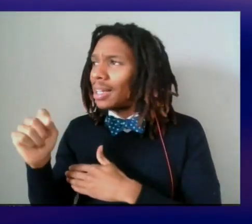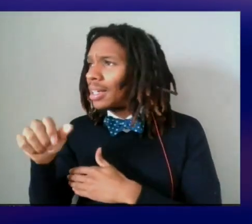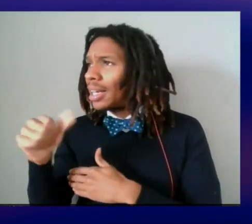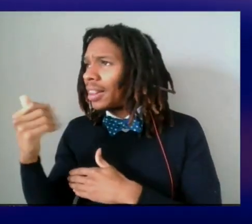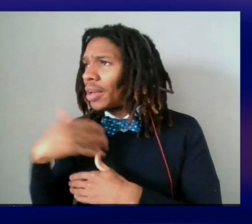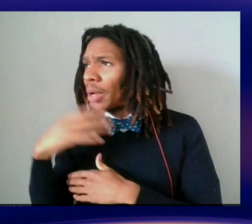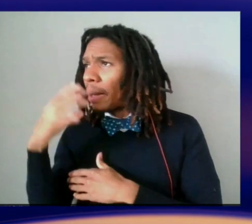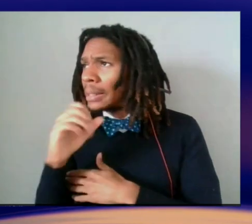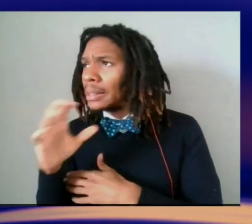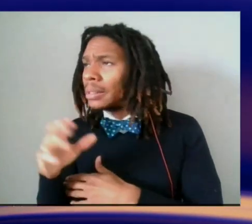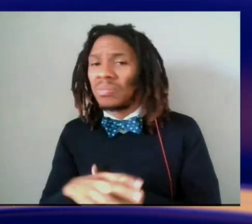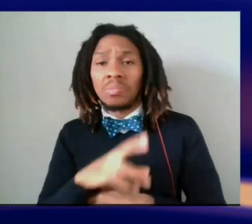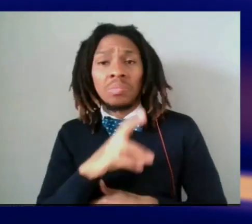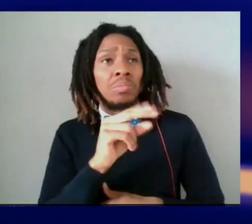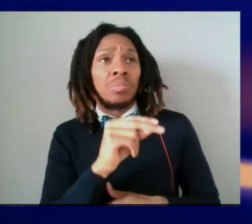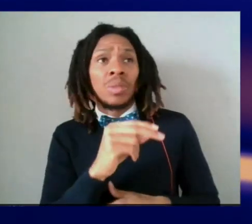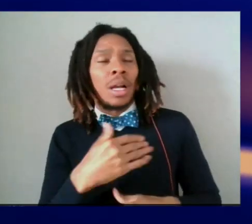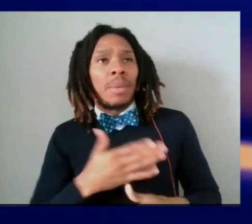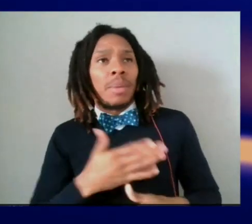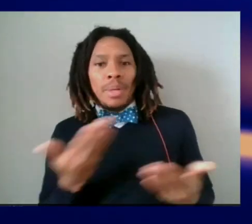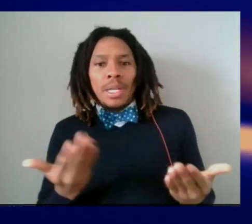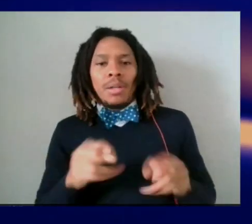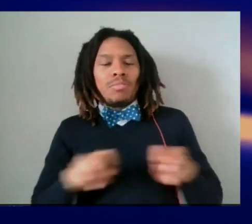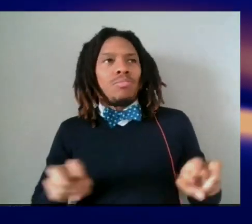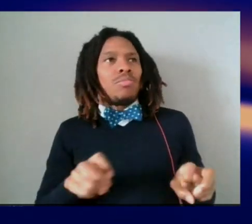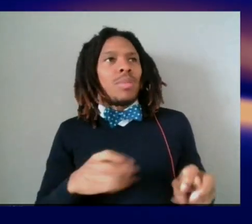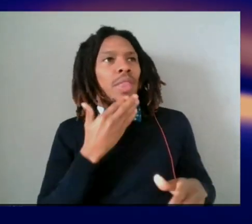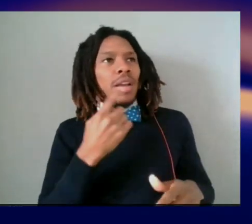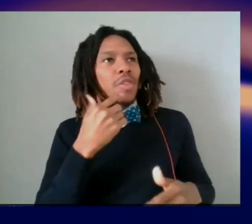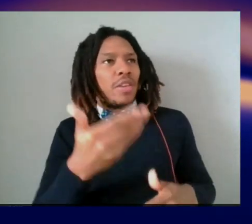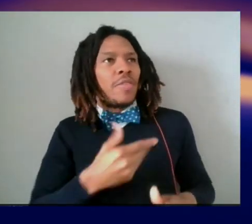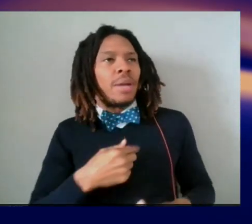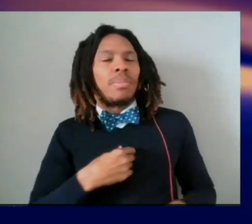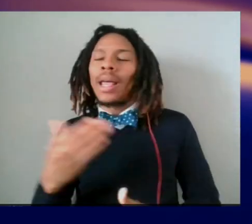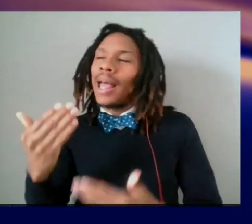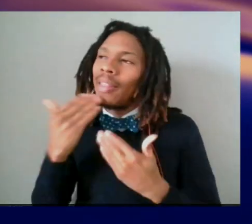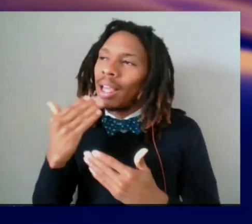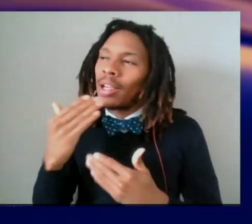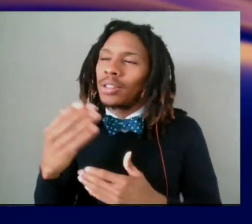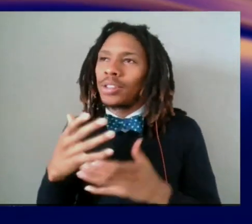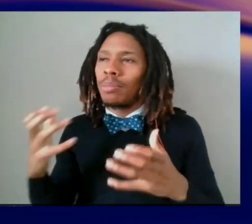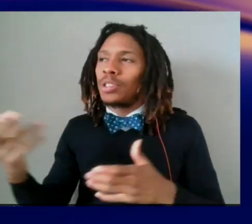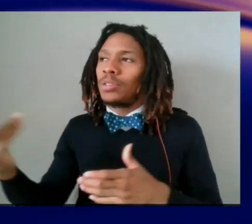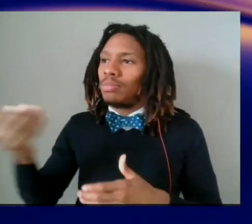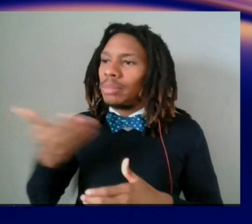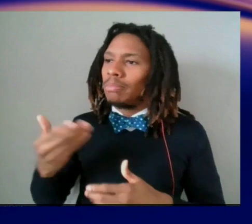No, it's been great to be with you. Thanks for having me on. Awesome. So thank you so much, Scott for coming and joining us here on AWS On Air.